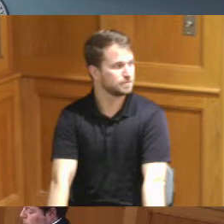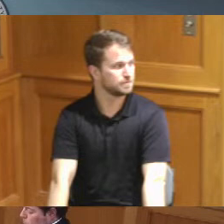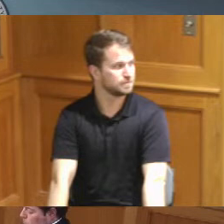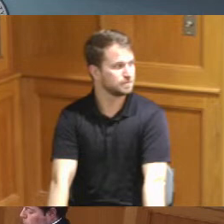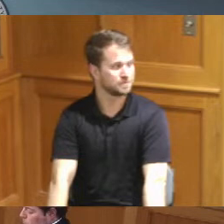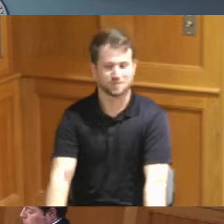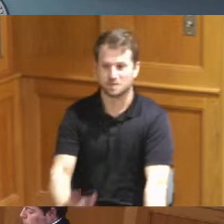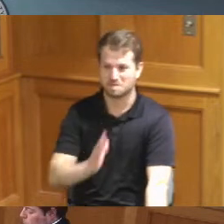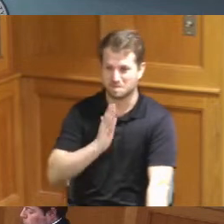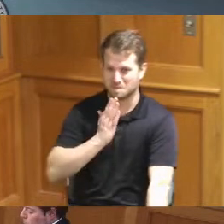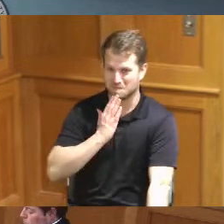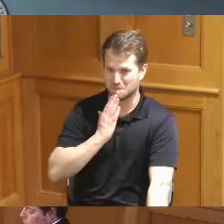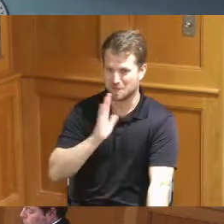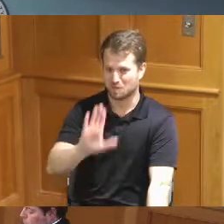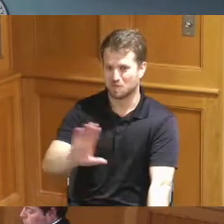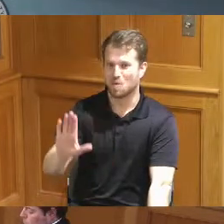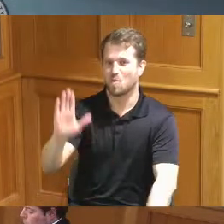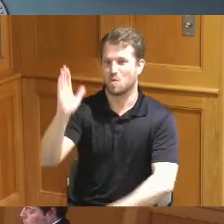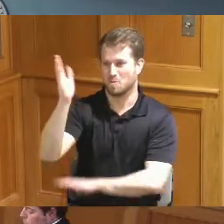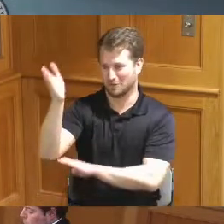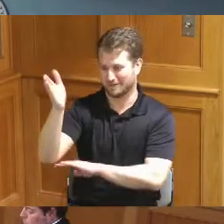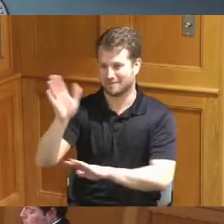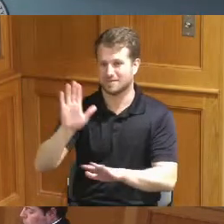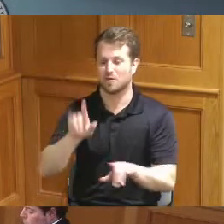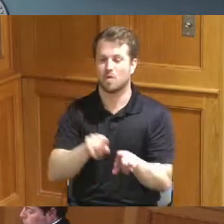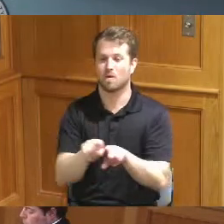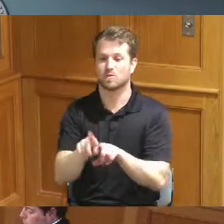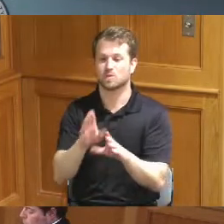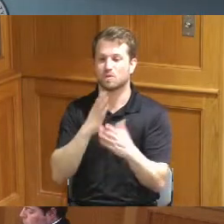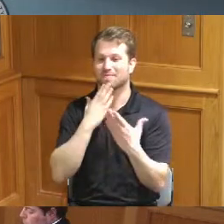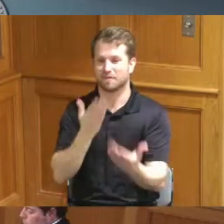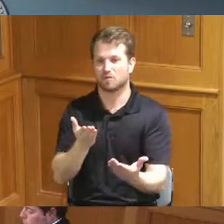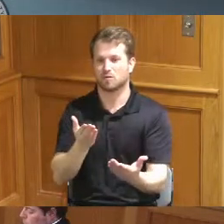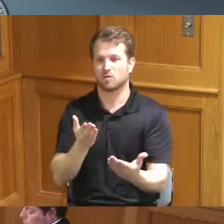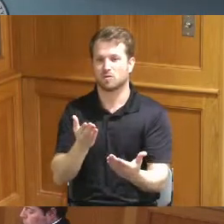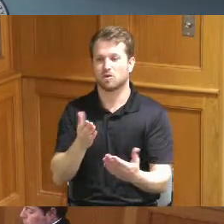thank you for your presentation and thank you from for your work